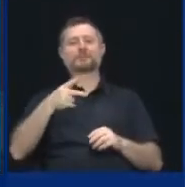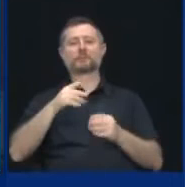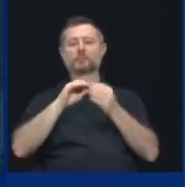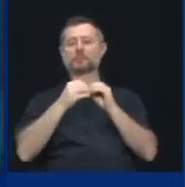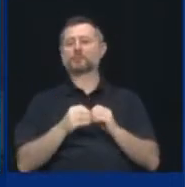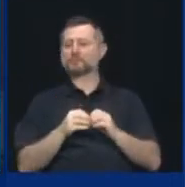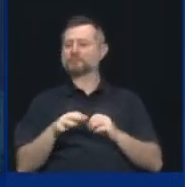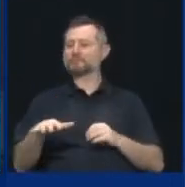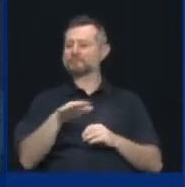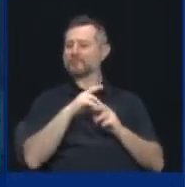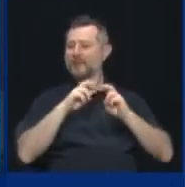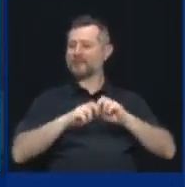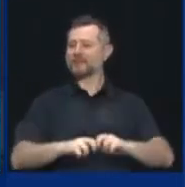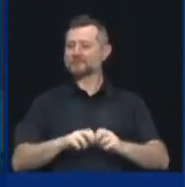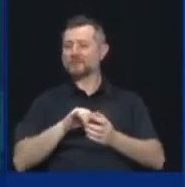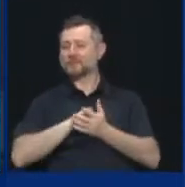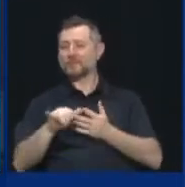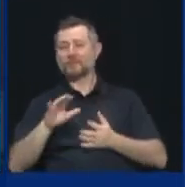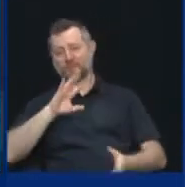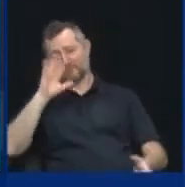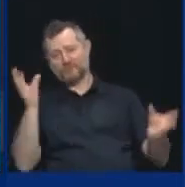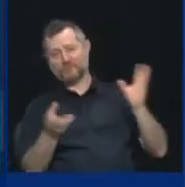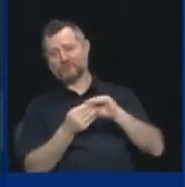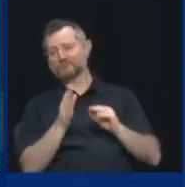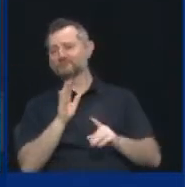RATES. STUDY THE DATA.